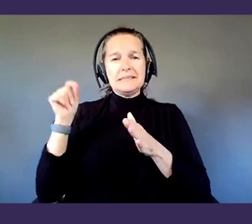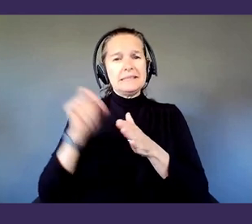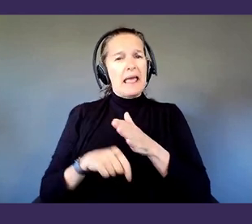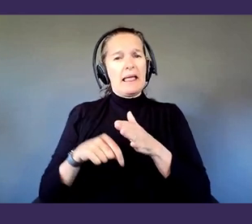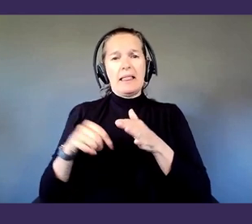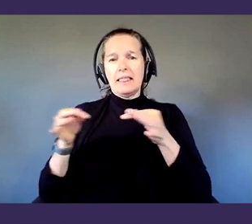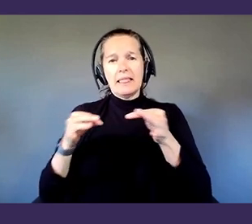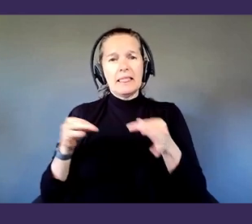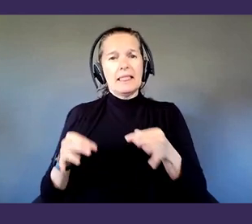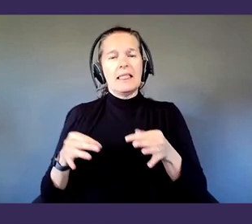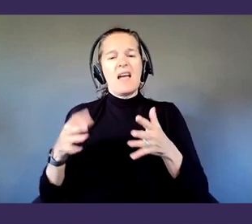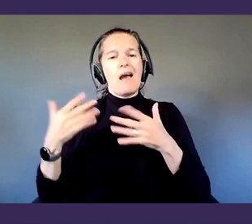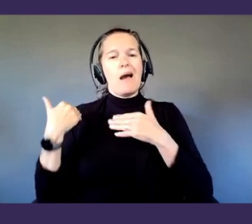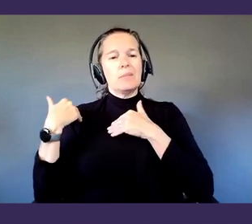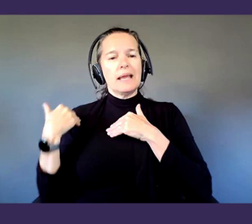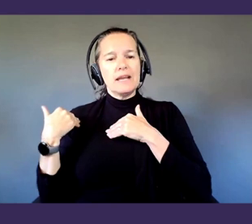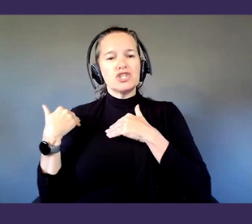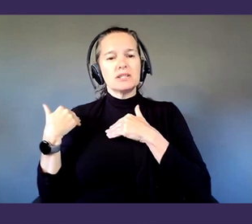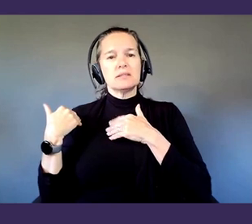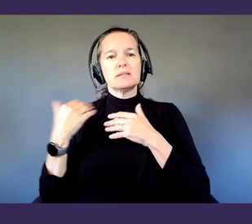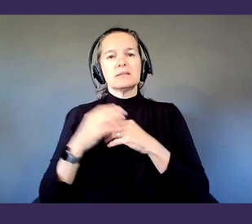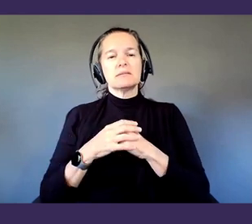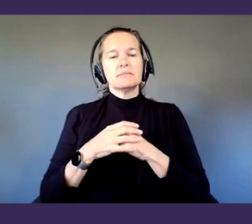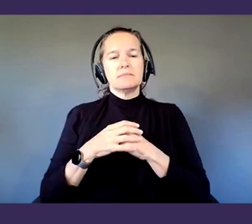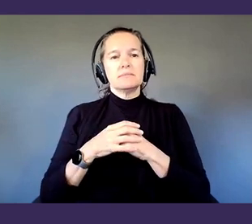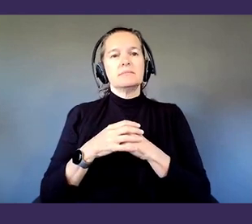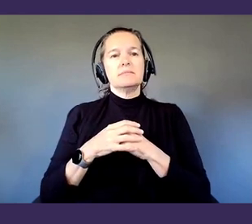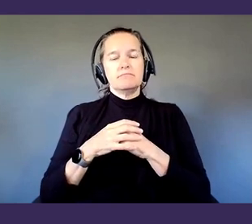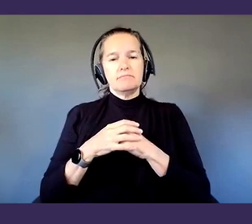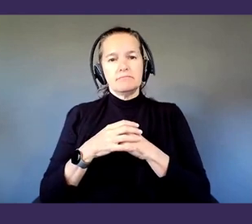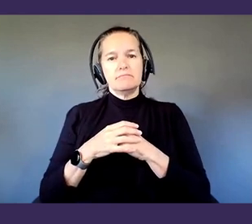the obligations and what the supporter is willing to do.